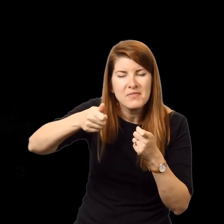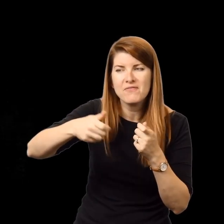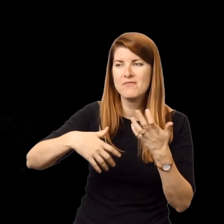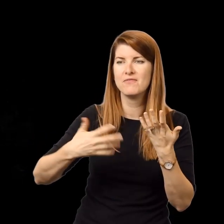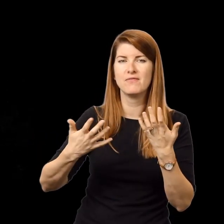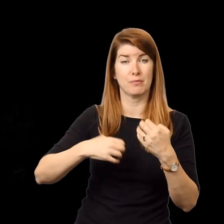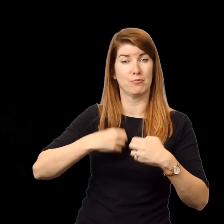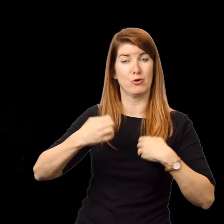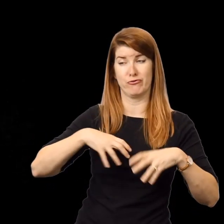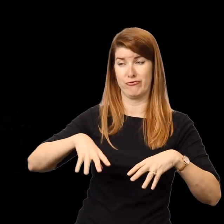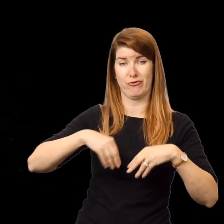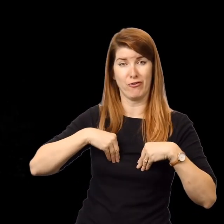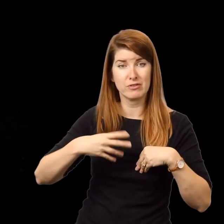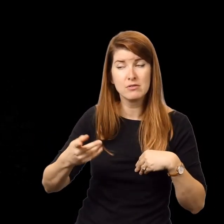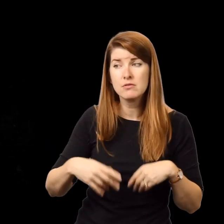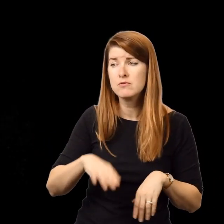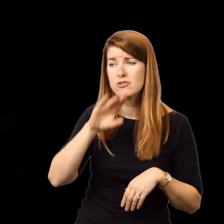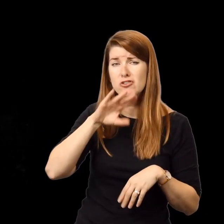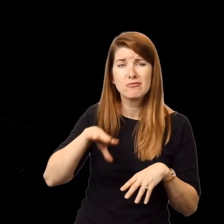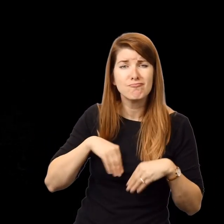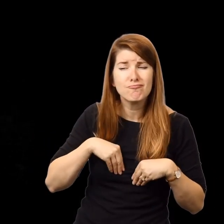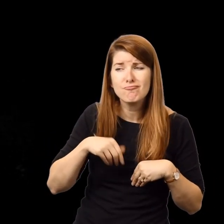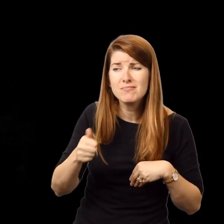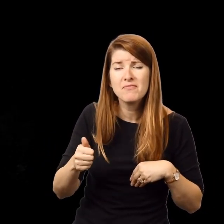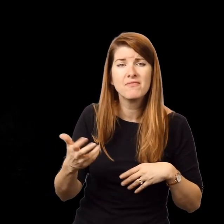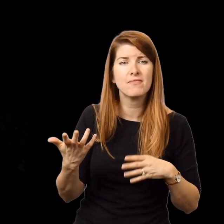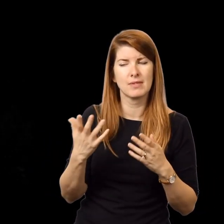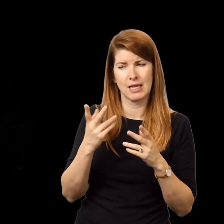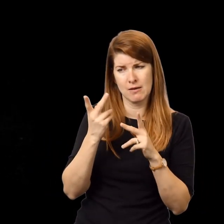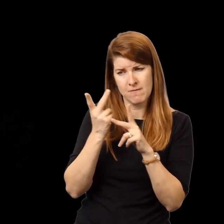to have emotional tolerance, frustration tolerance,